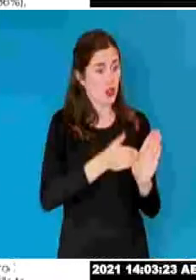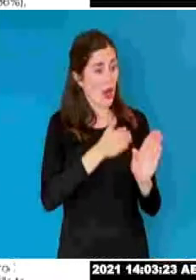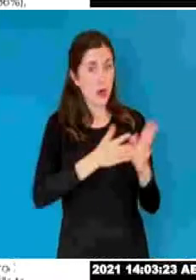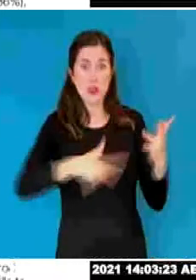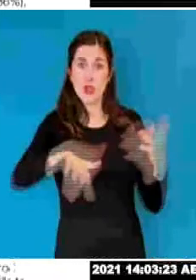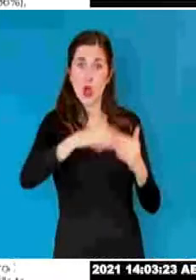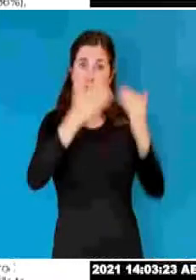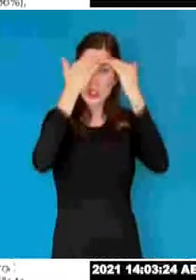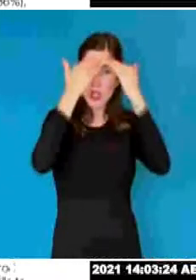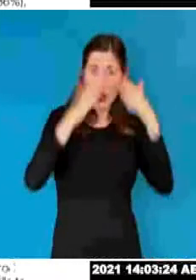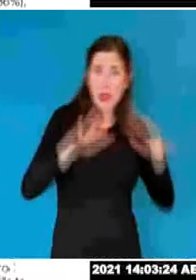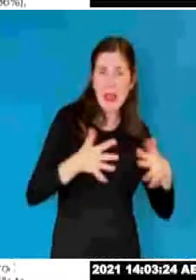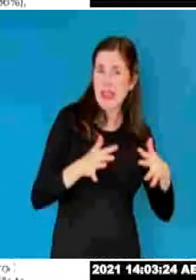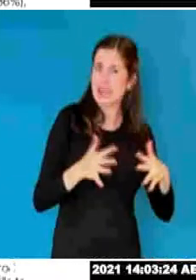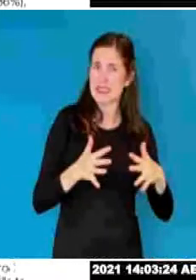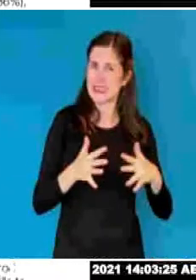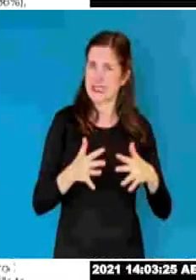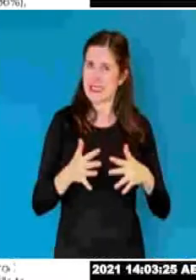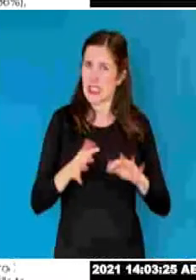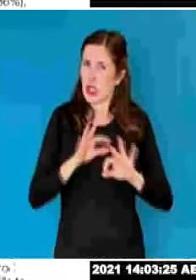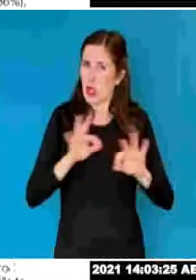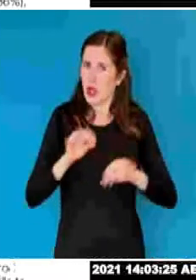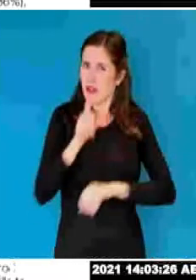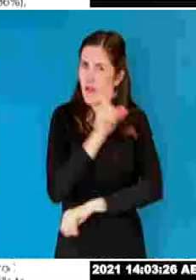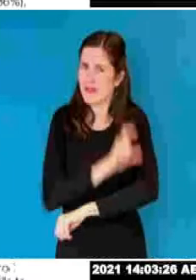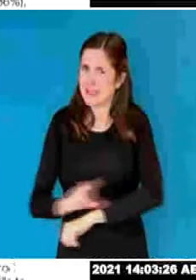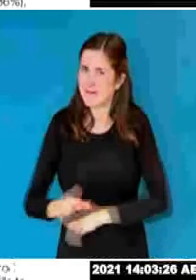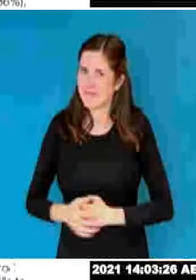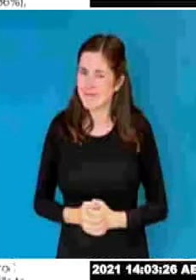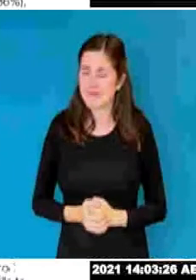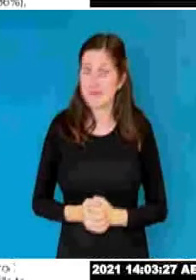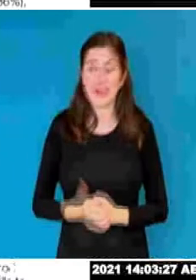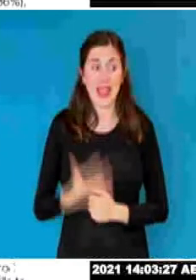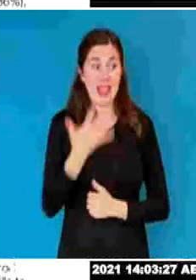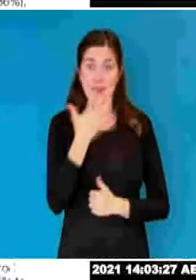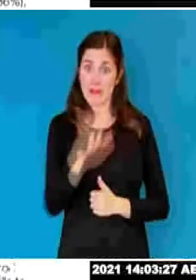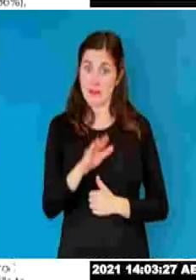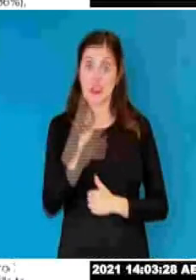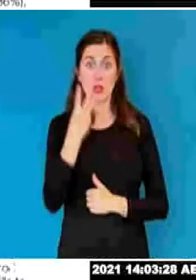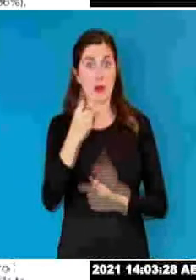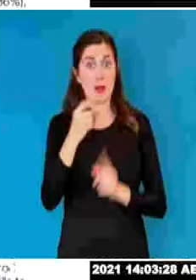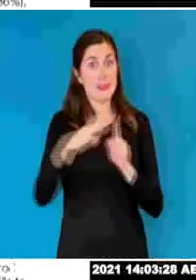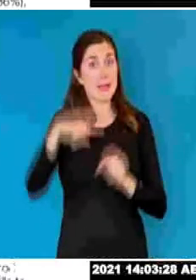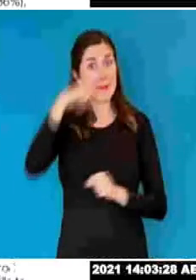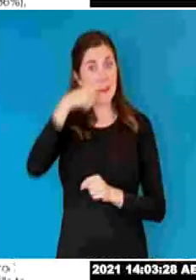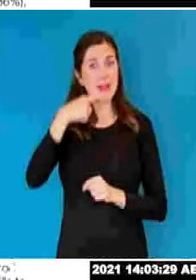condition. Fifty three per cent believed the workplace culture is not supportive of people